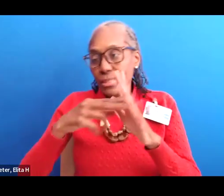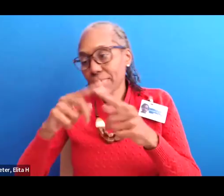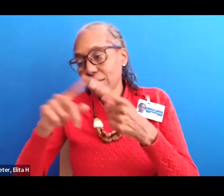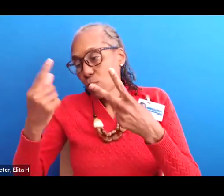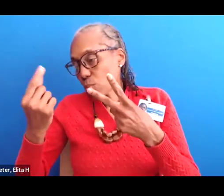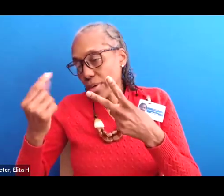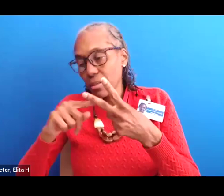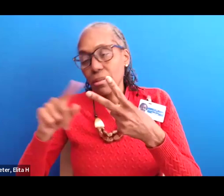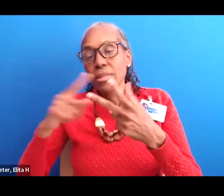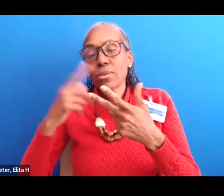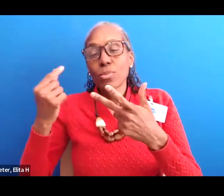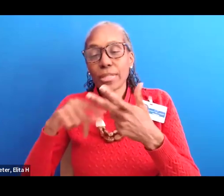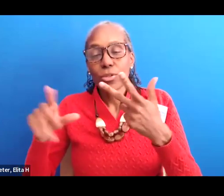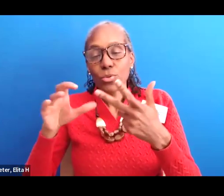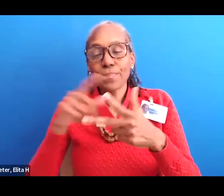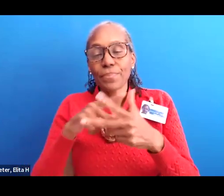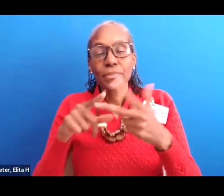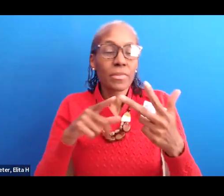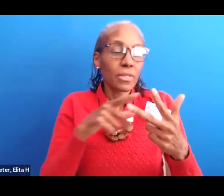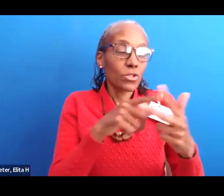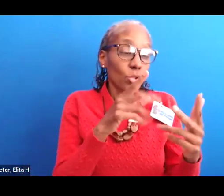If you go back in there and search in the Reeve Foundation